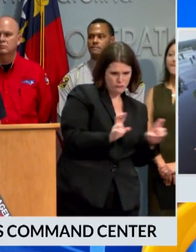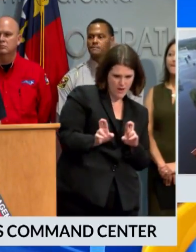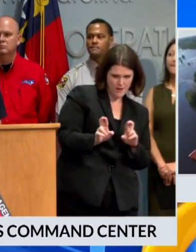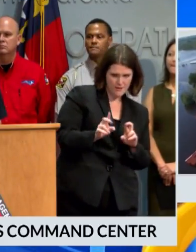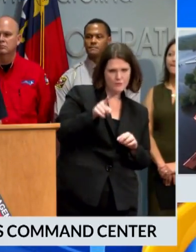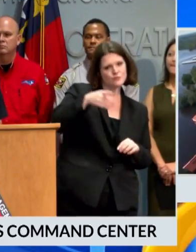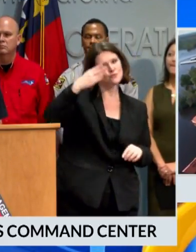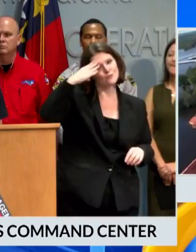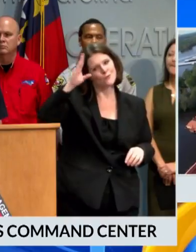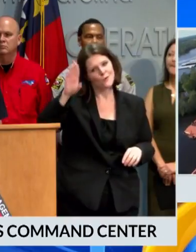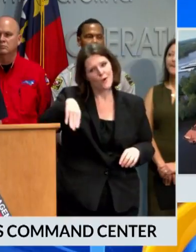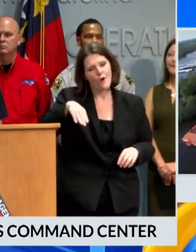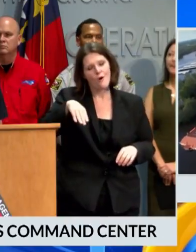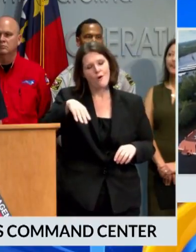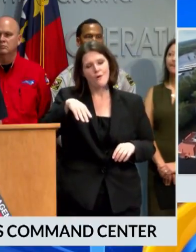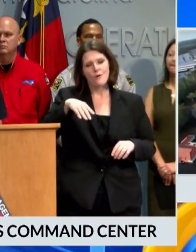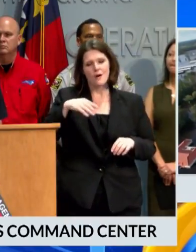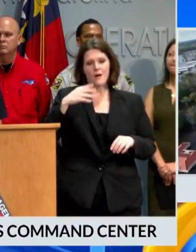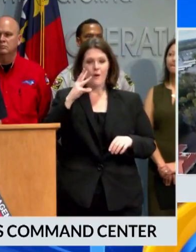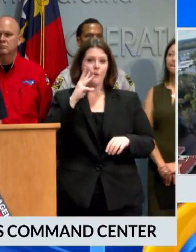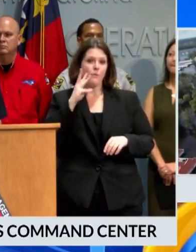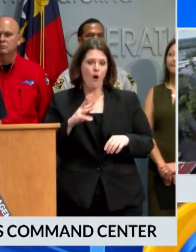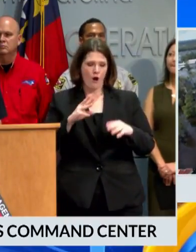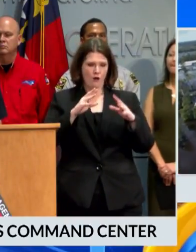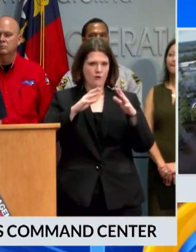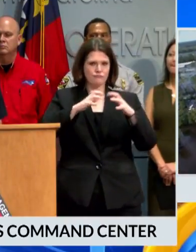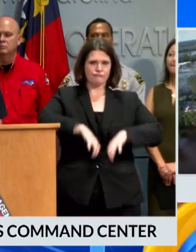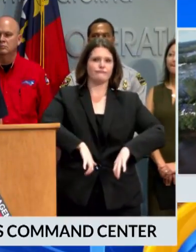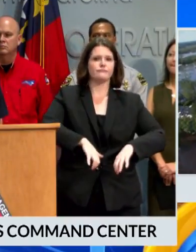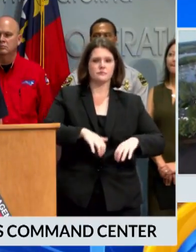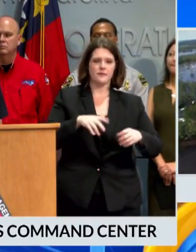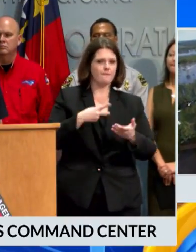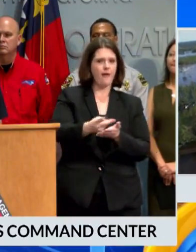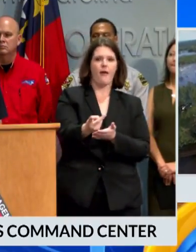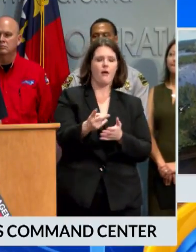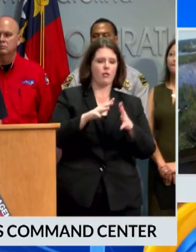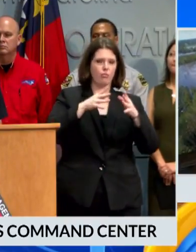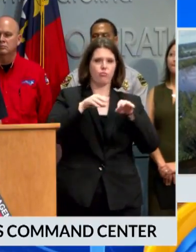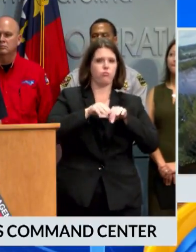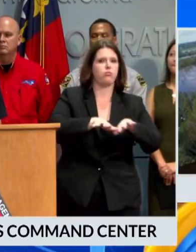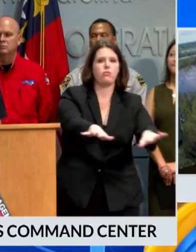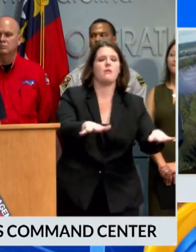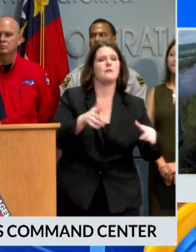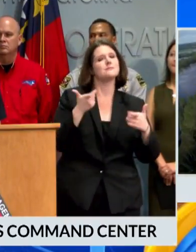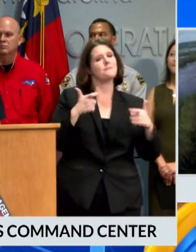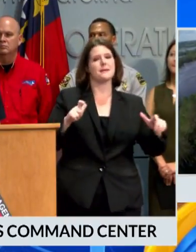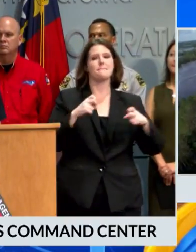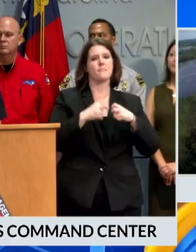OTHER WATER SYSTEMS AS THE RIVERS BEGAN TO CREST SO EVERYBODY IS WATCHING THAT CLOSELY AS WELL. WE HAVE SOME EQUIPMENT ON